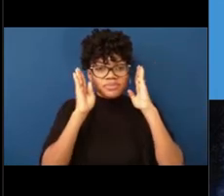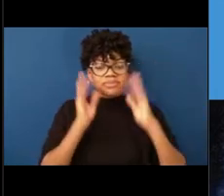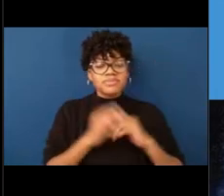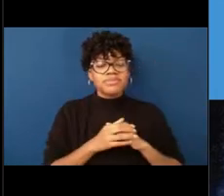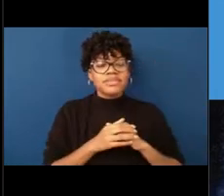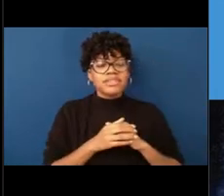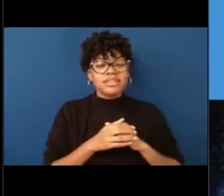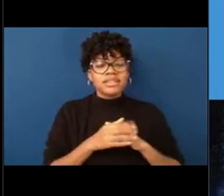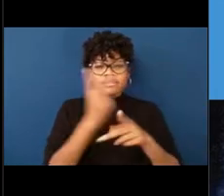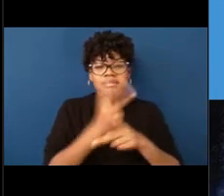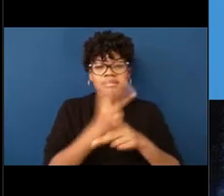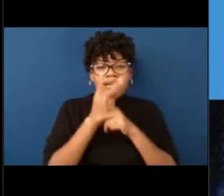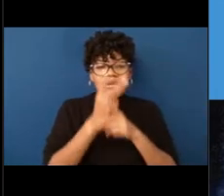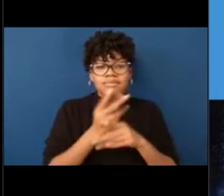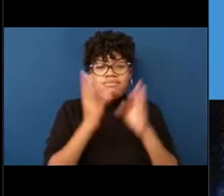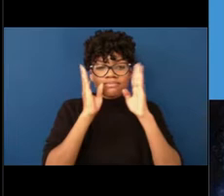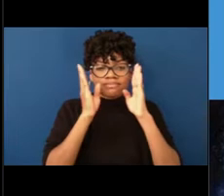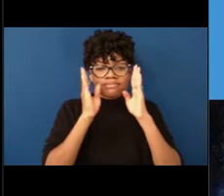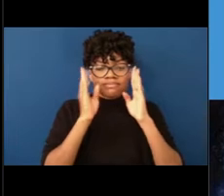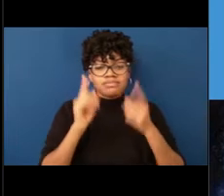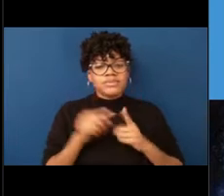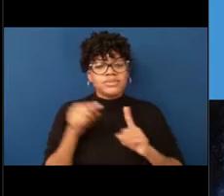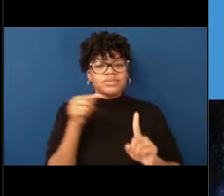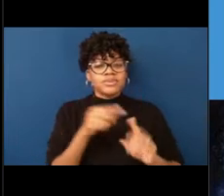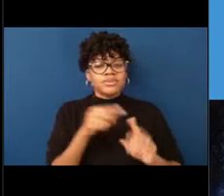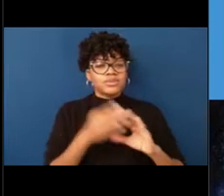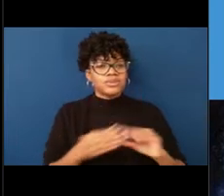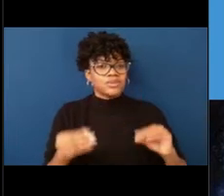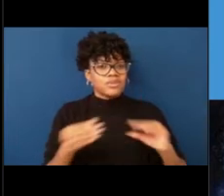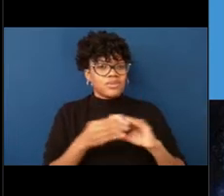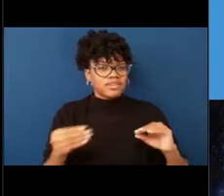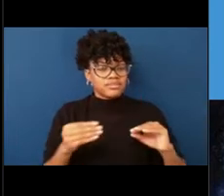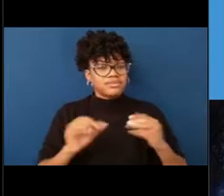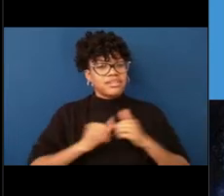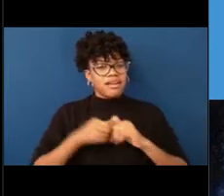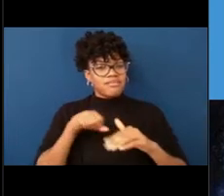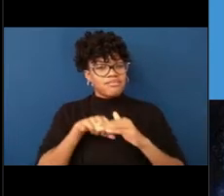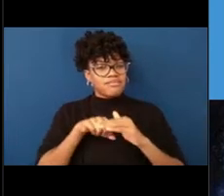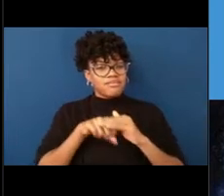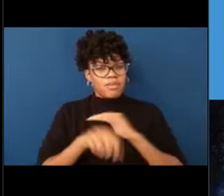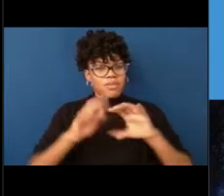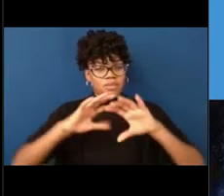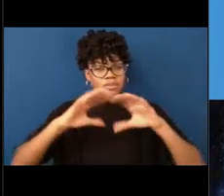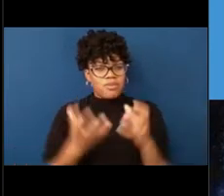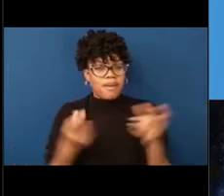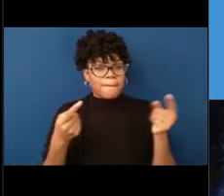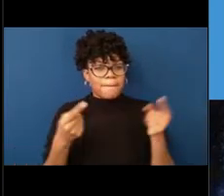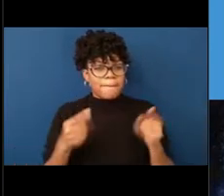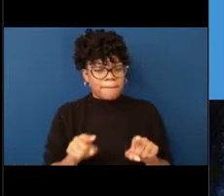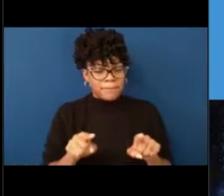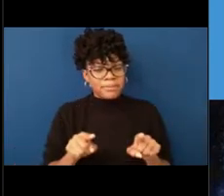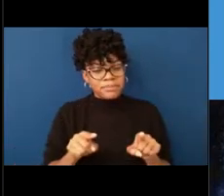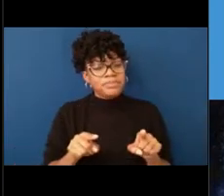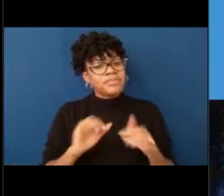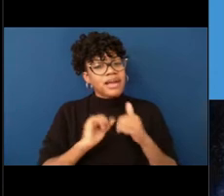to this Hawaiian perspective on the birth of the universe and the birth of the coral polyp.